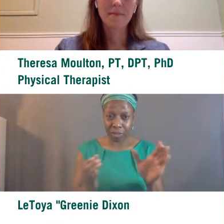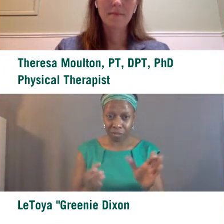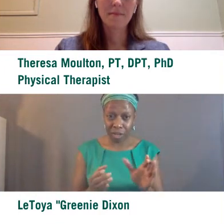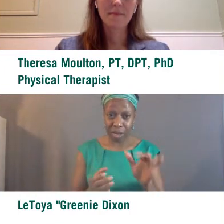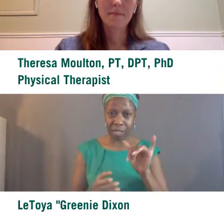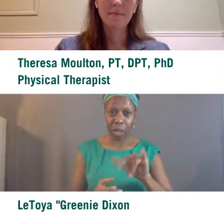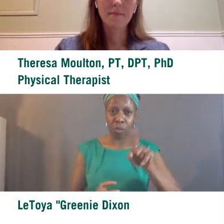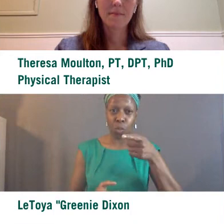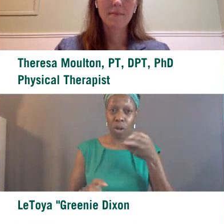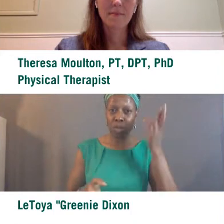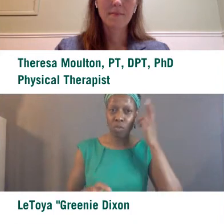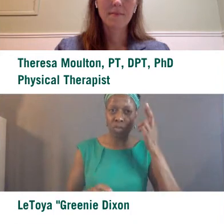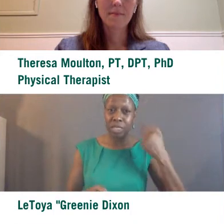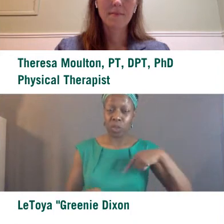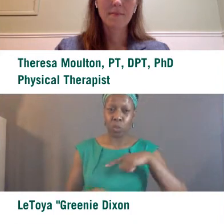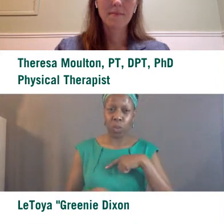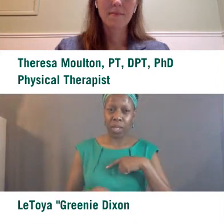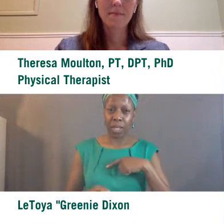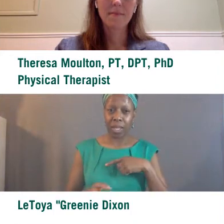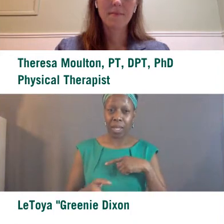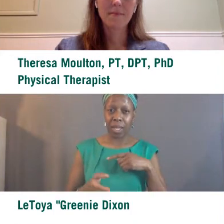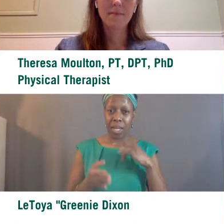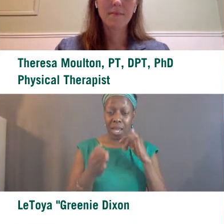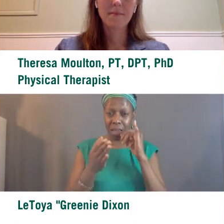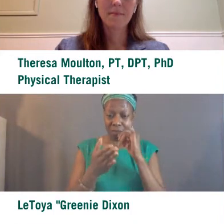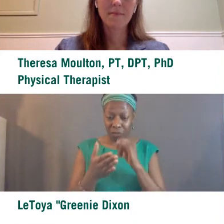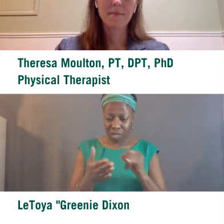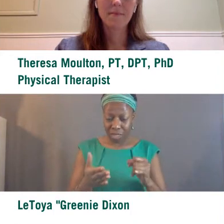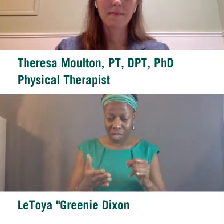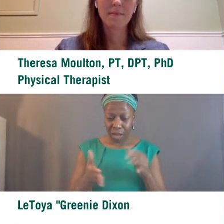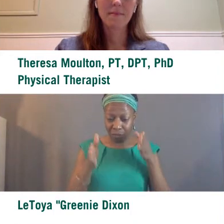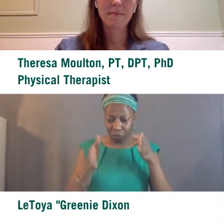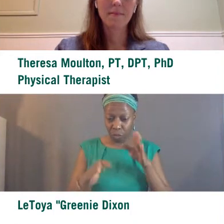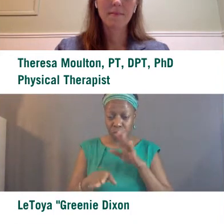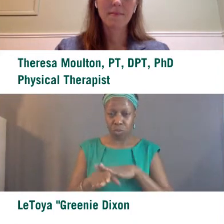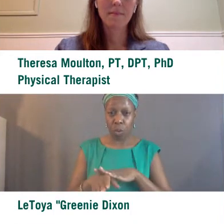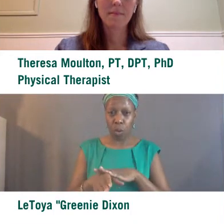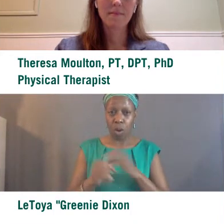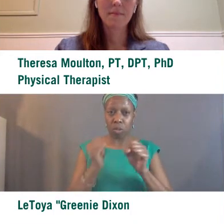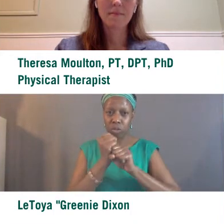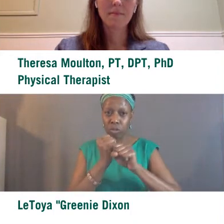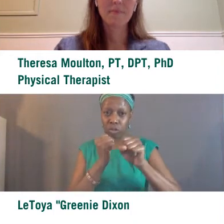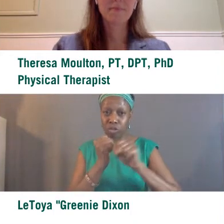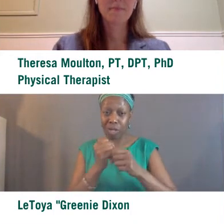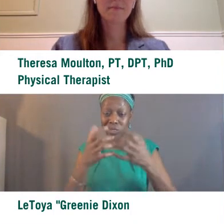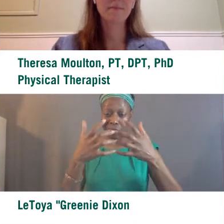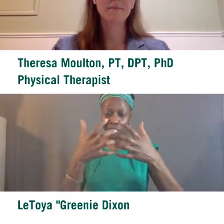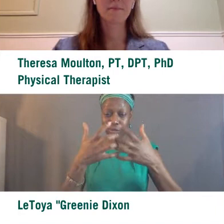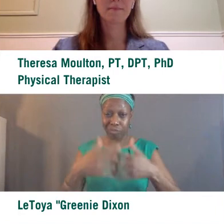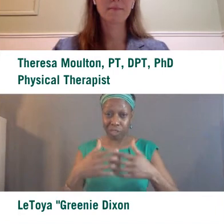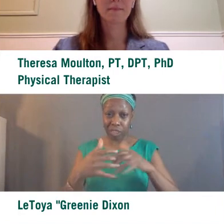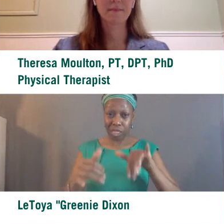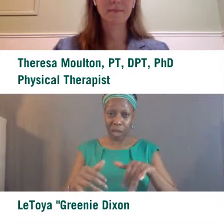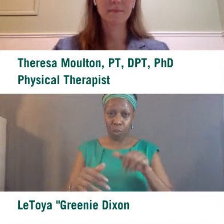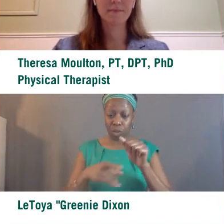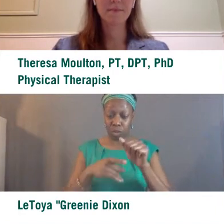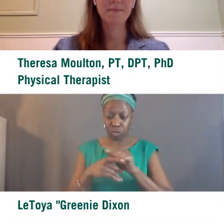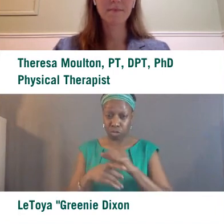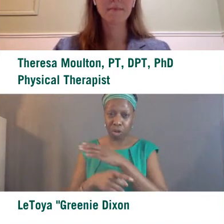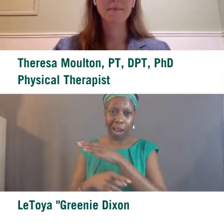looking at a stretching device that would train the muscles and strengthen the muscles and not just immobilize the muscles.